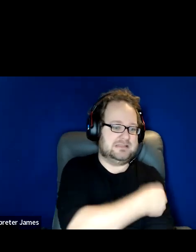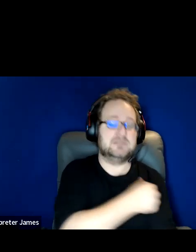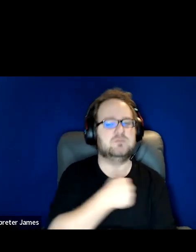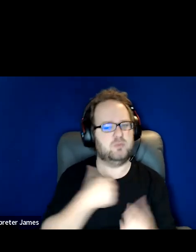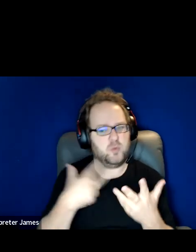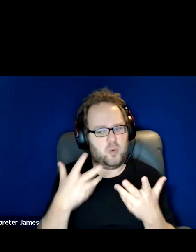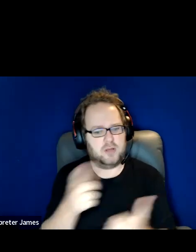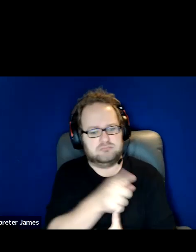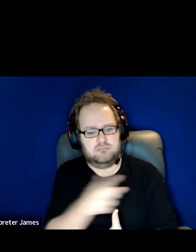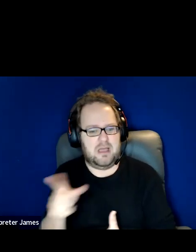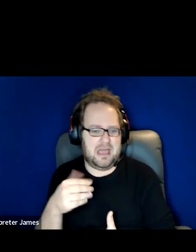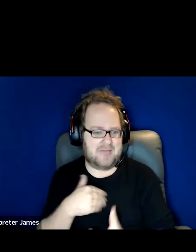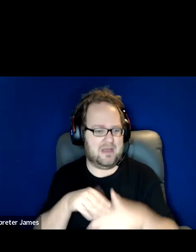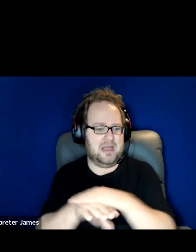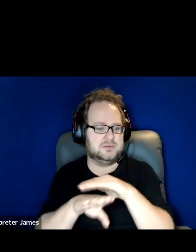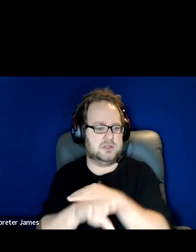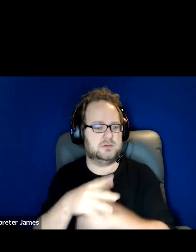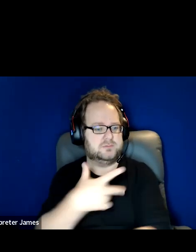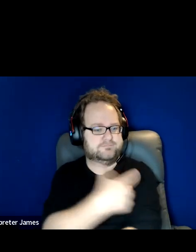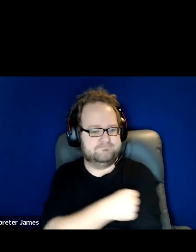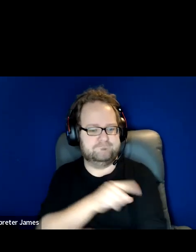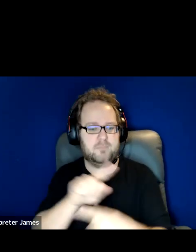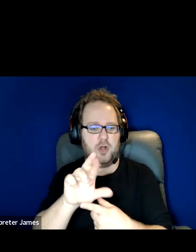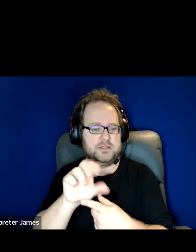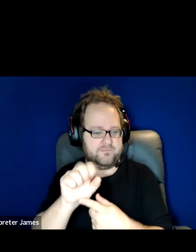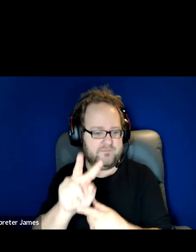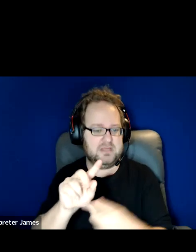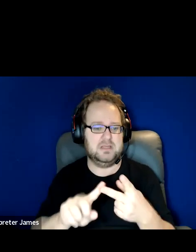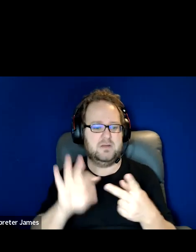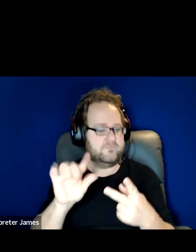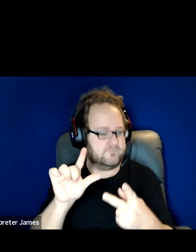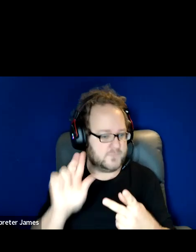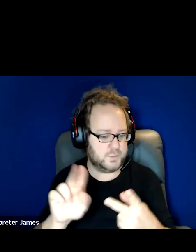vaccines including RSV vaccine , influenza vaccine and